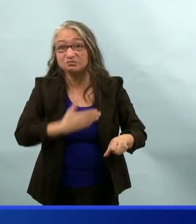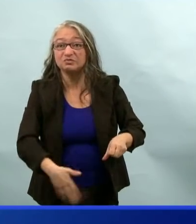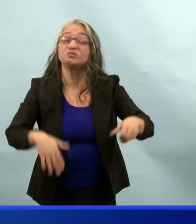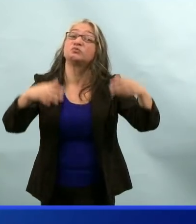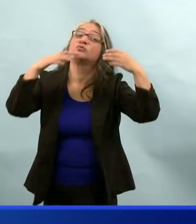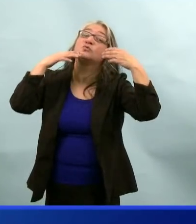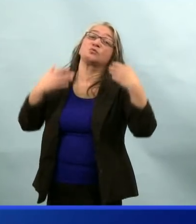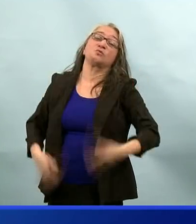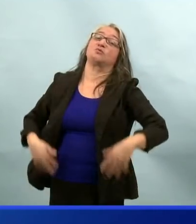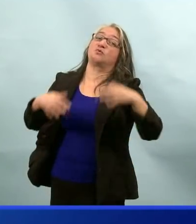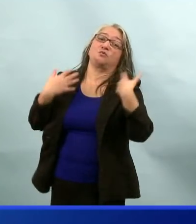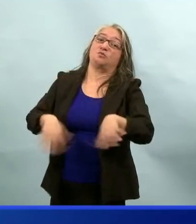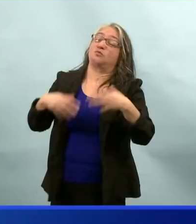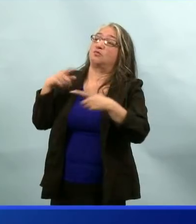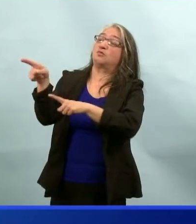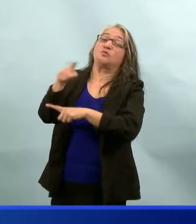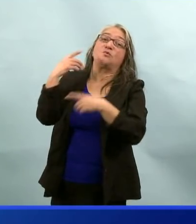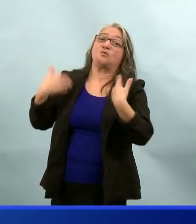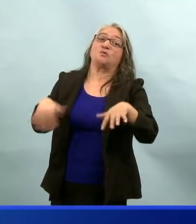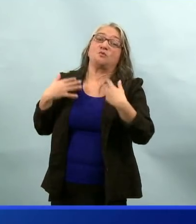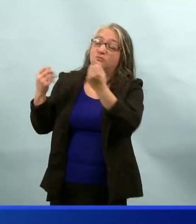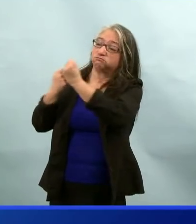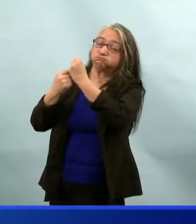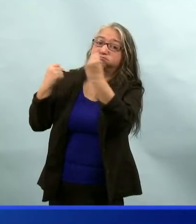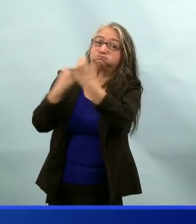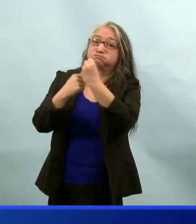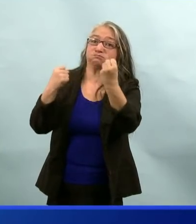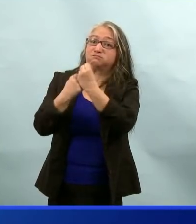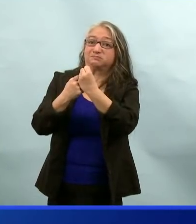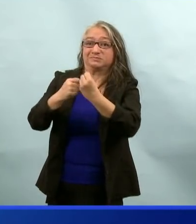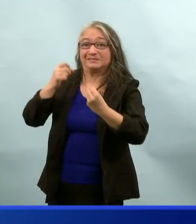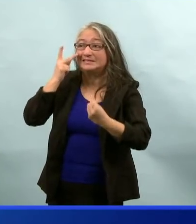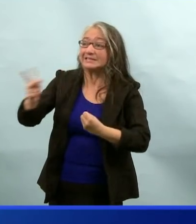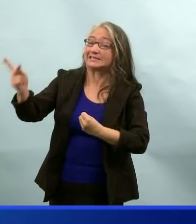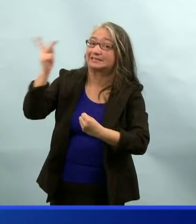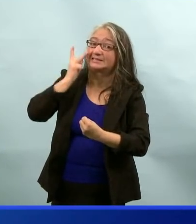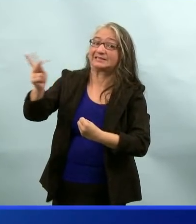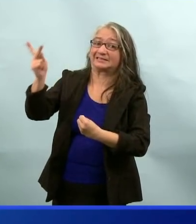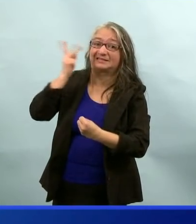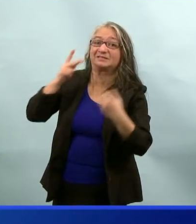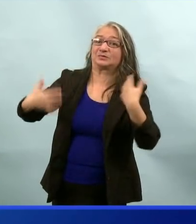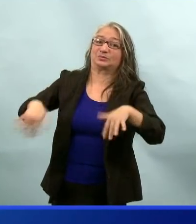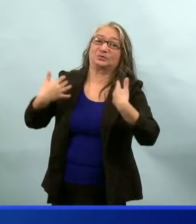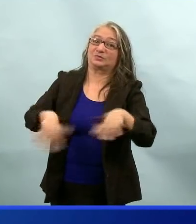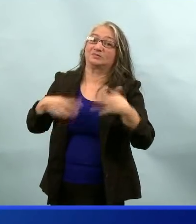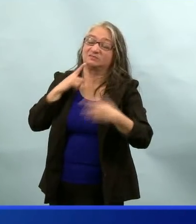support the need because they they see how hard it has been for their colleagues and so they continue